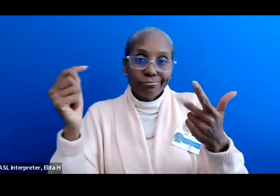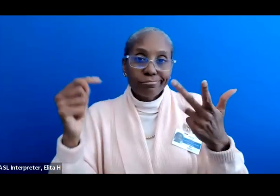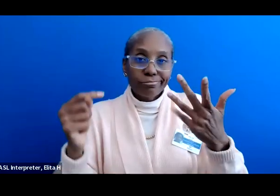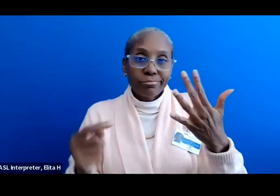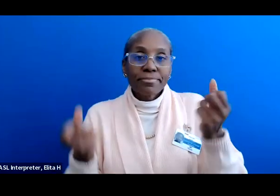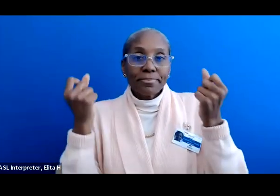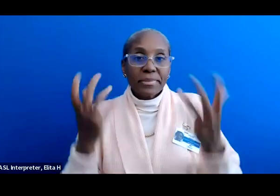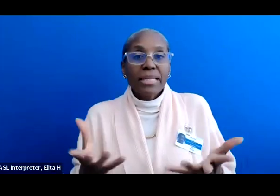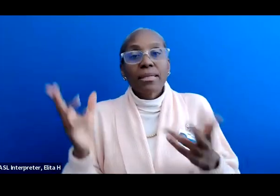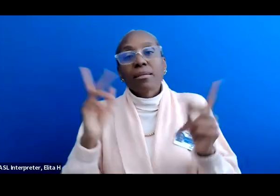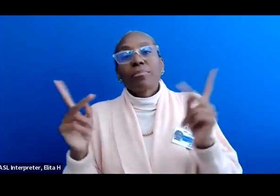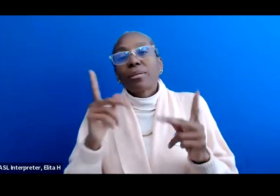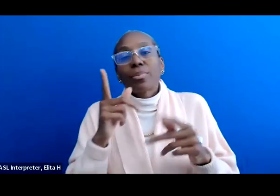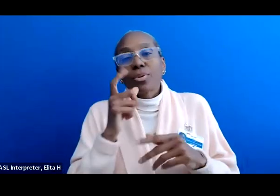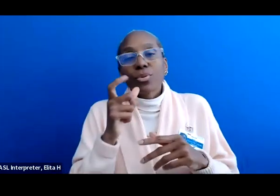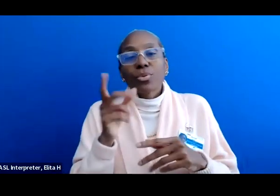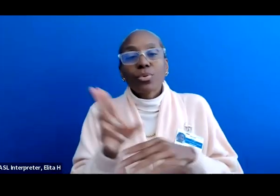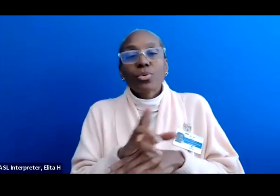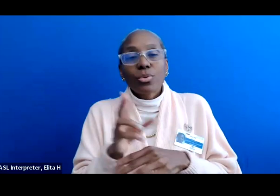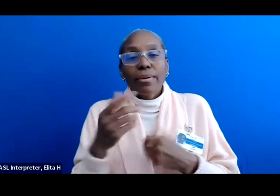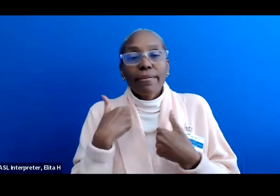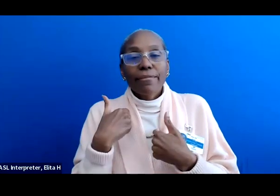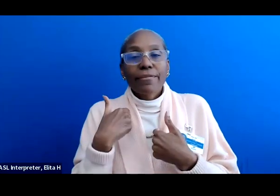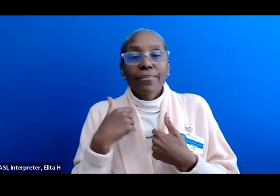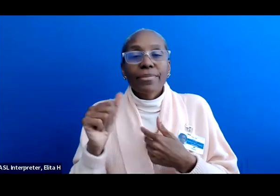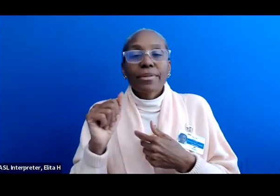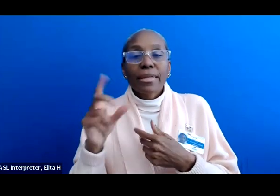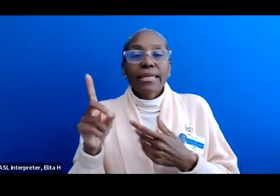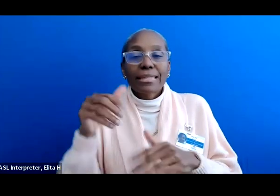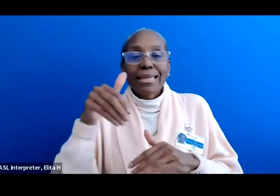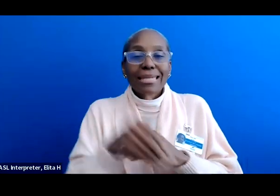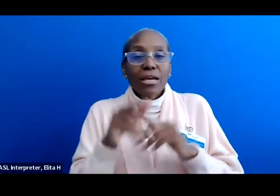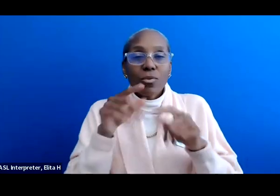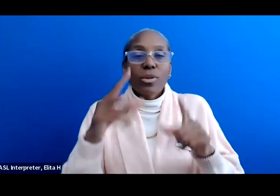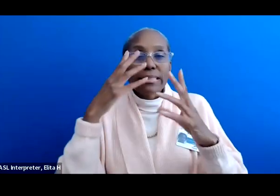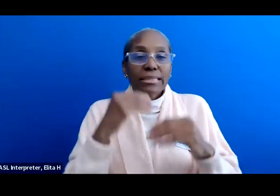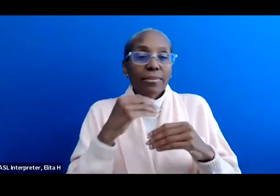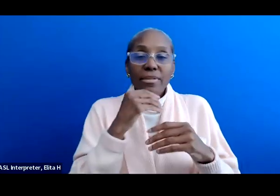There are people that even have AD at night when they're sleeping, and they have no symptoms.